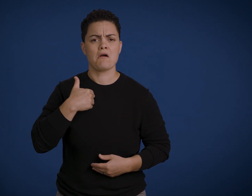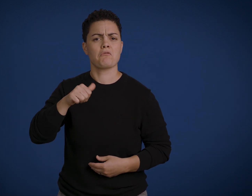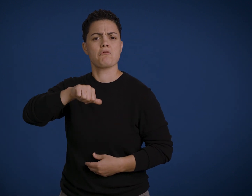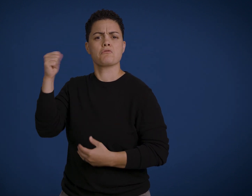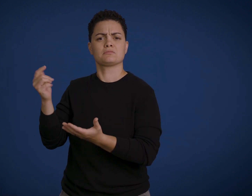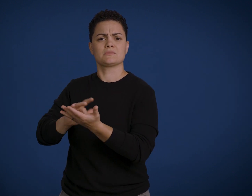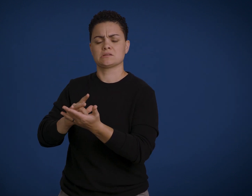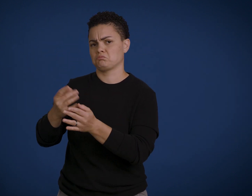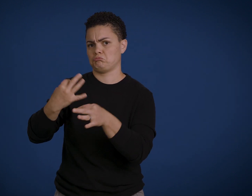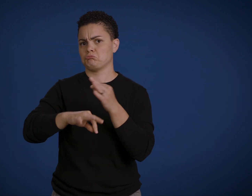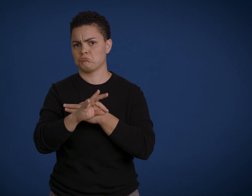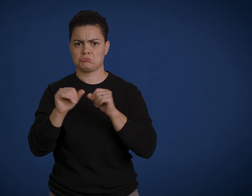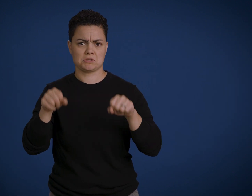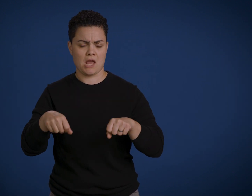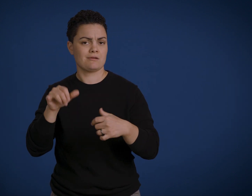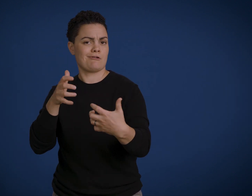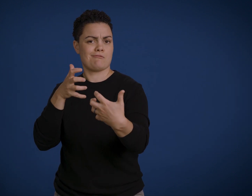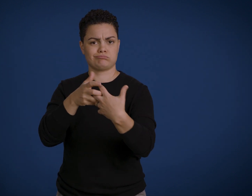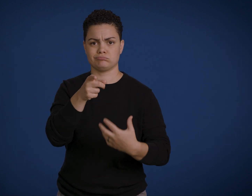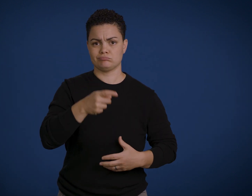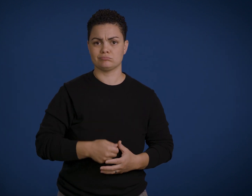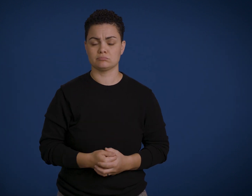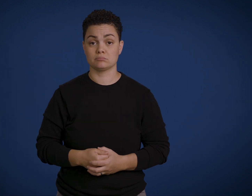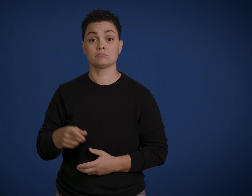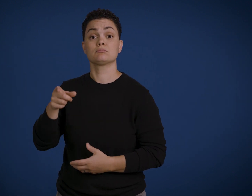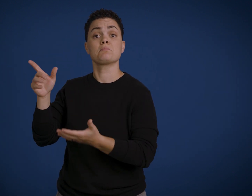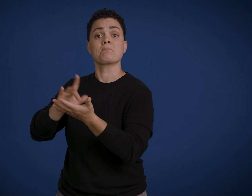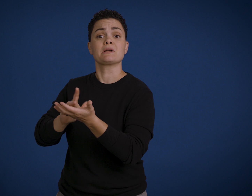there are other medications you could use instead that are similar to benzos.